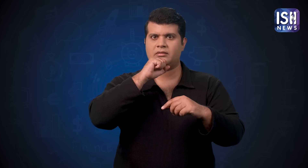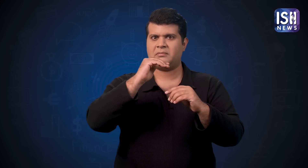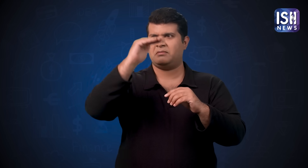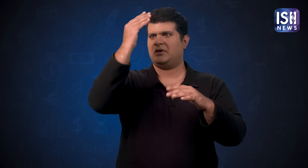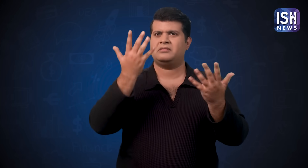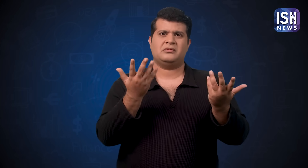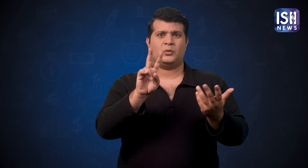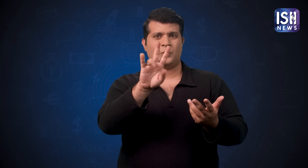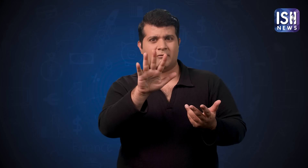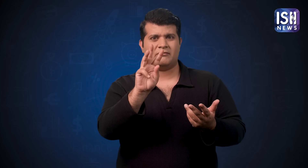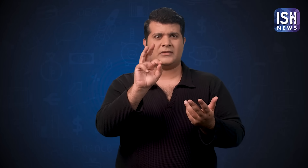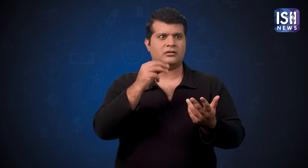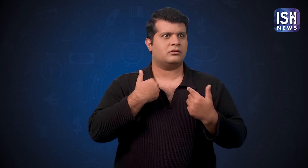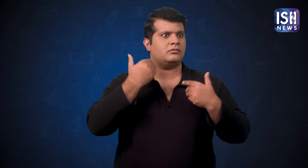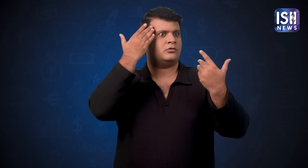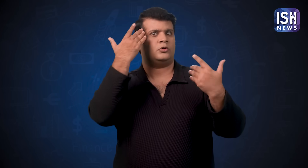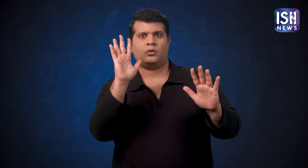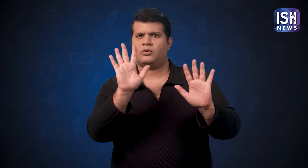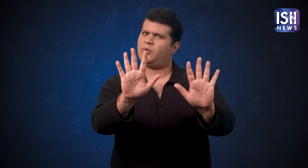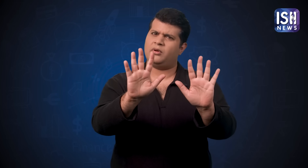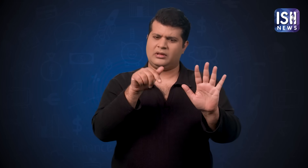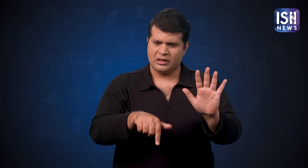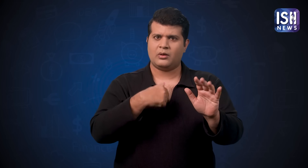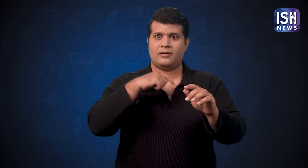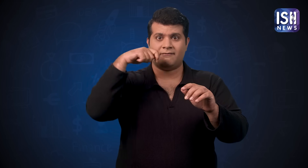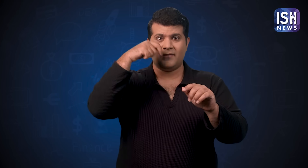Even at 25 or 30, it’s not too late to start saving—don’t worry!